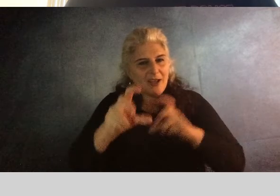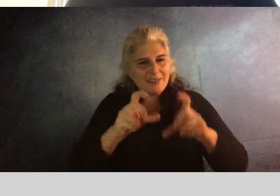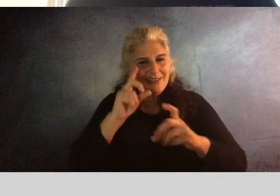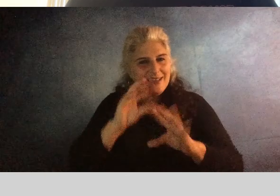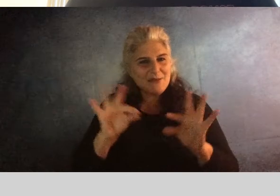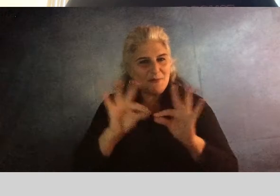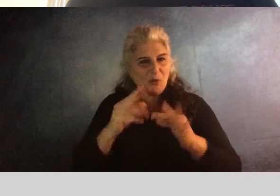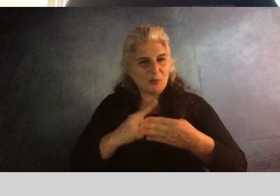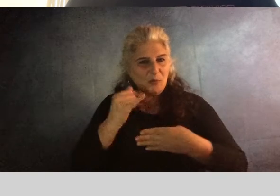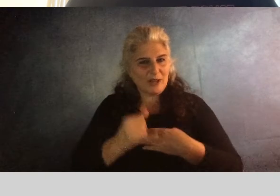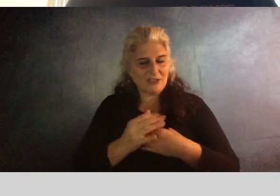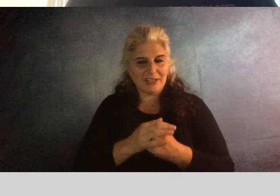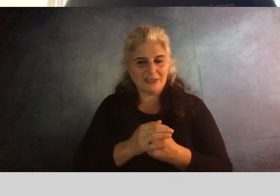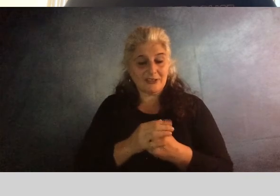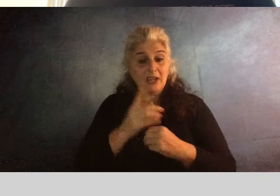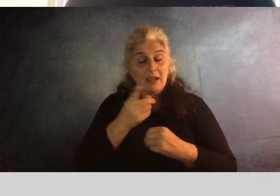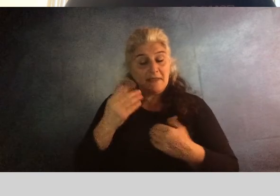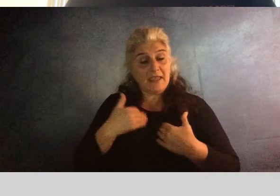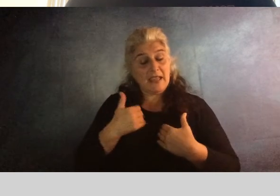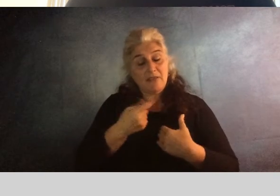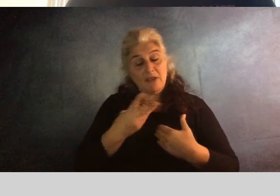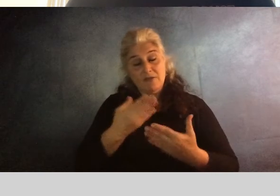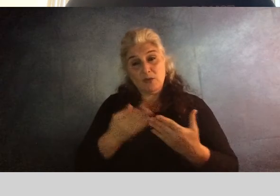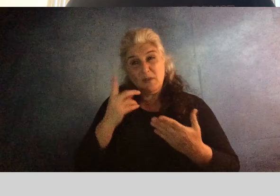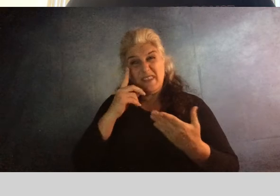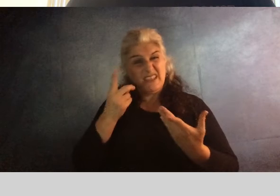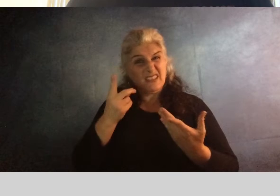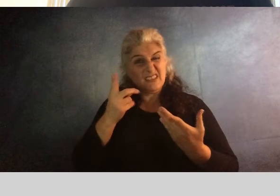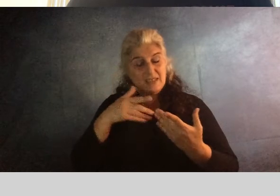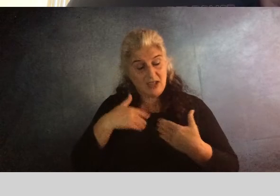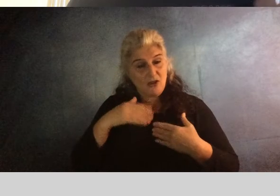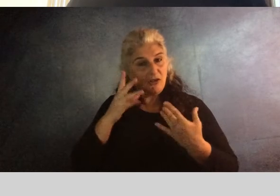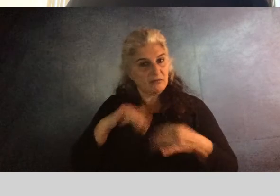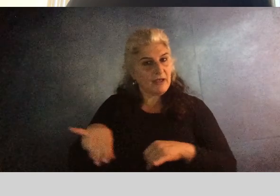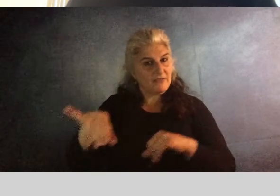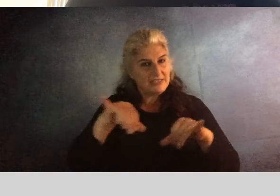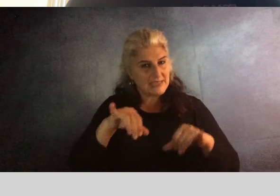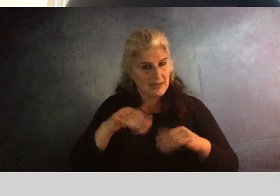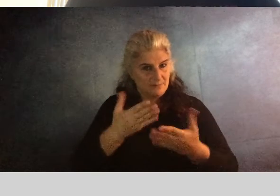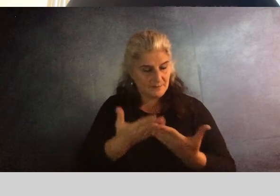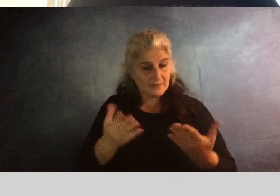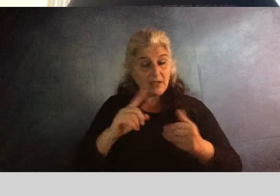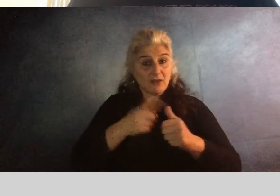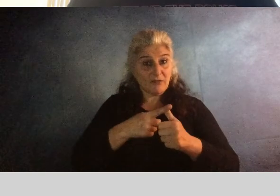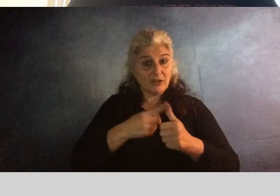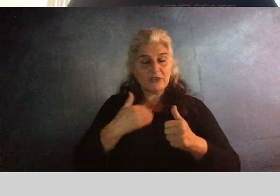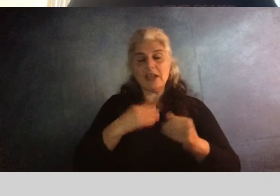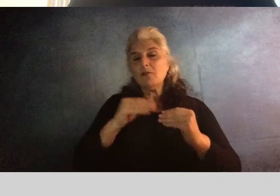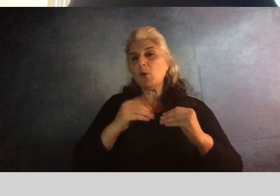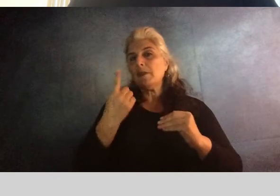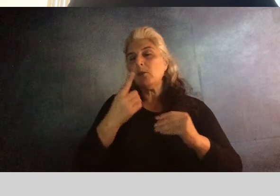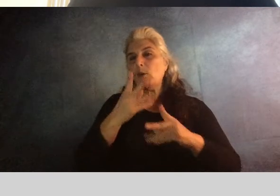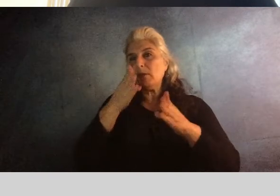These types of projects have a couple of things in common. First, they have more than one maintainer.